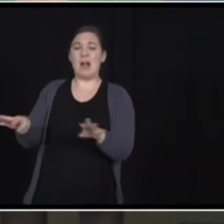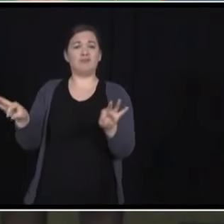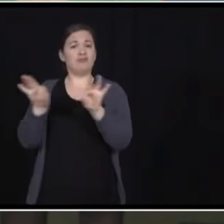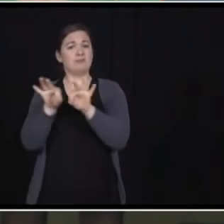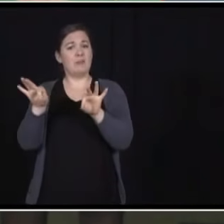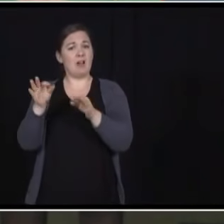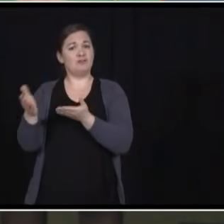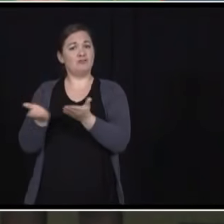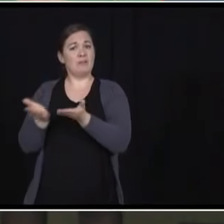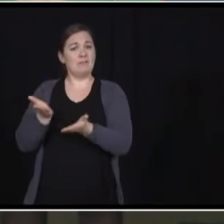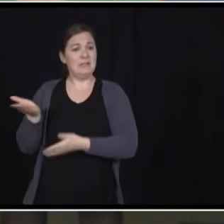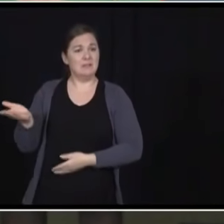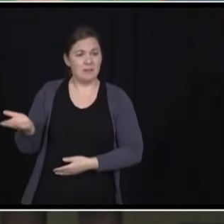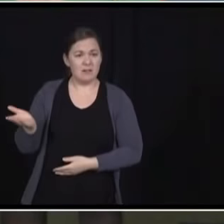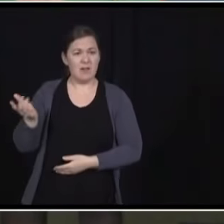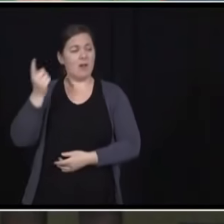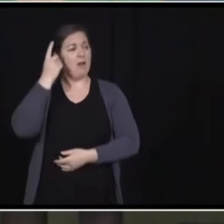and they are actually completely open.